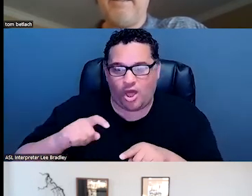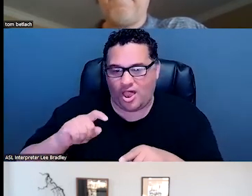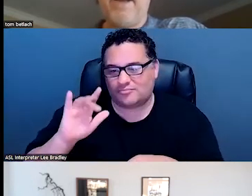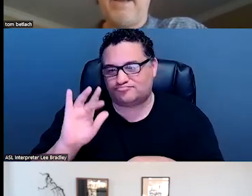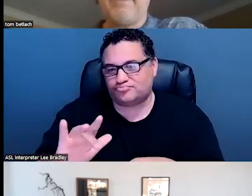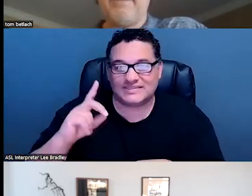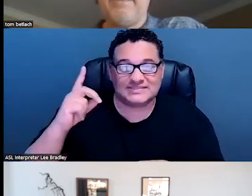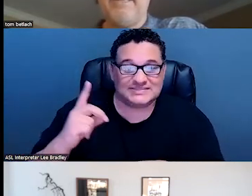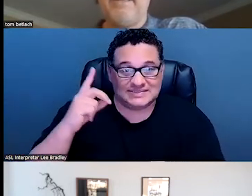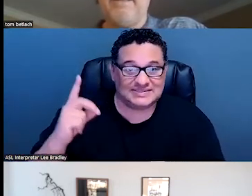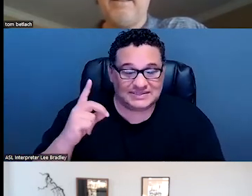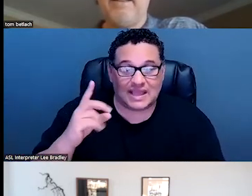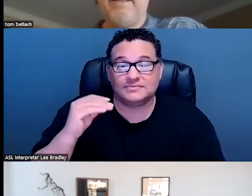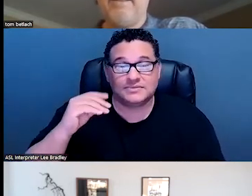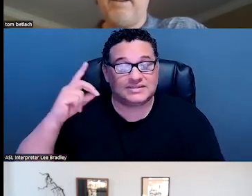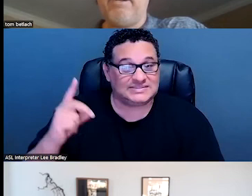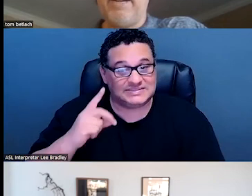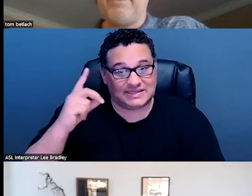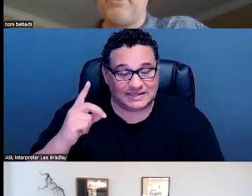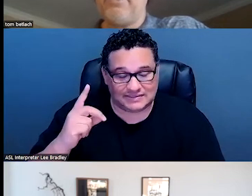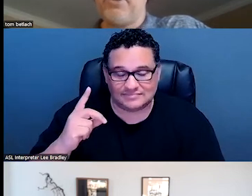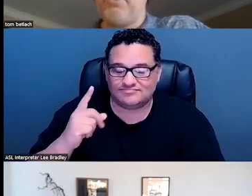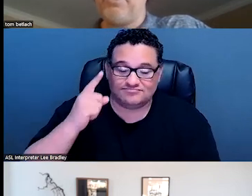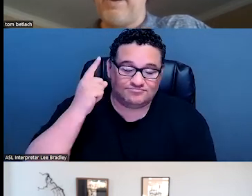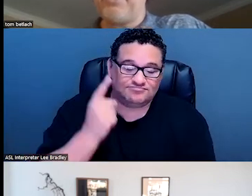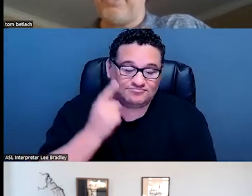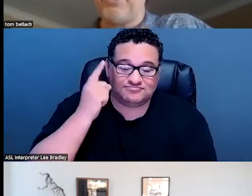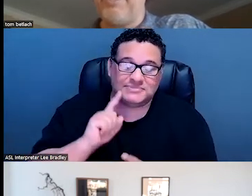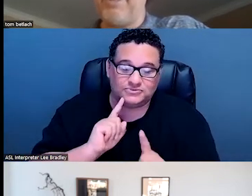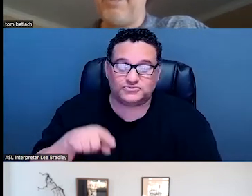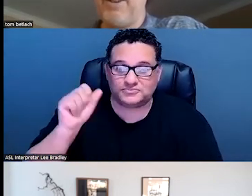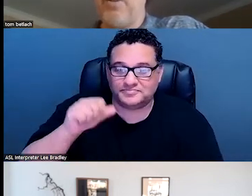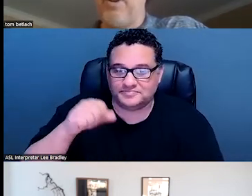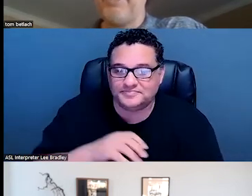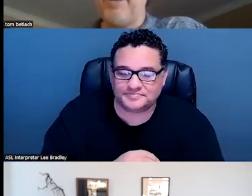IN FACT, D IS OUR ANSWER. SO, CONGRATULATIONS. WELL DONE.